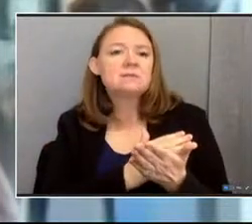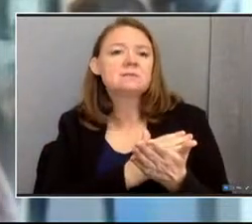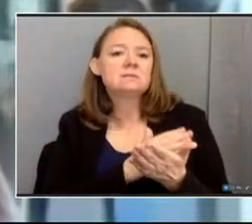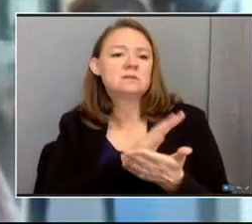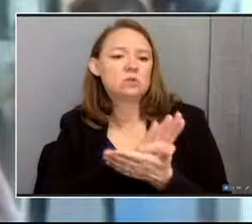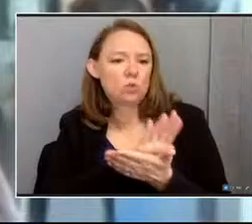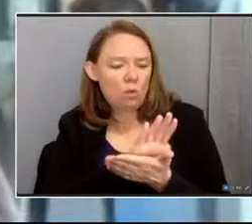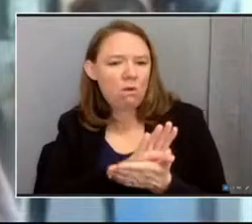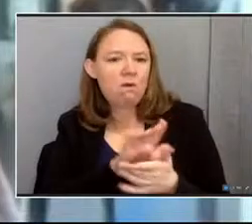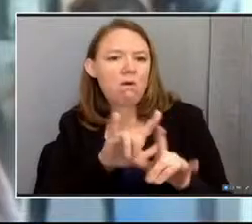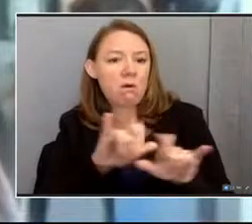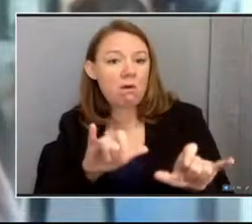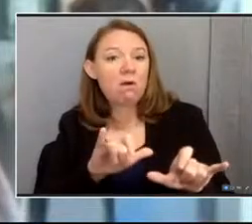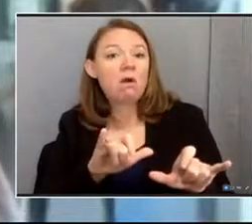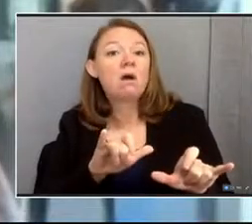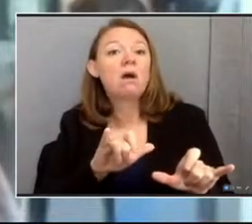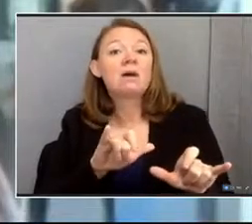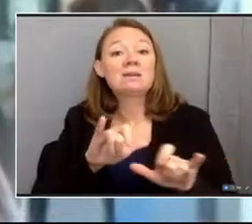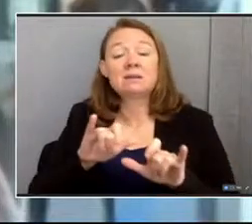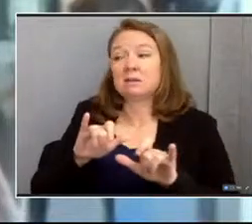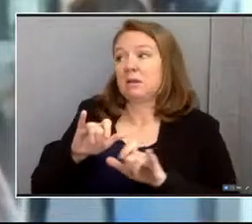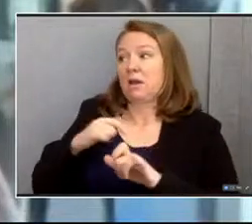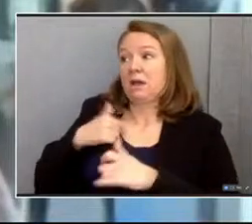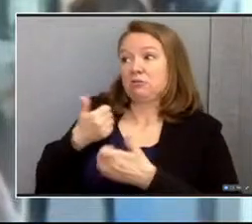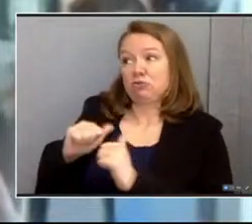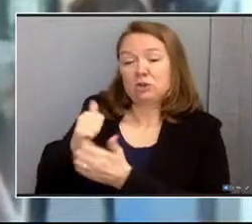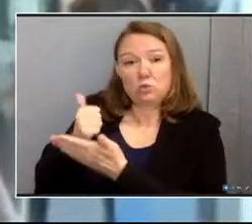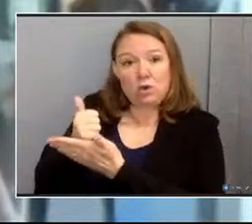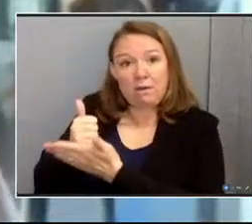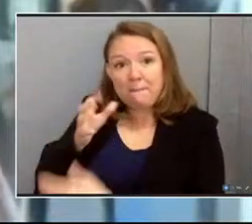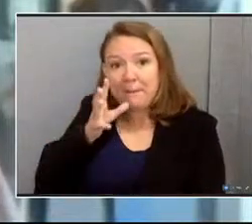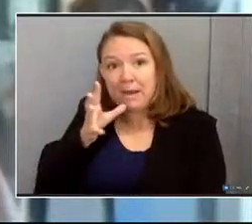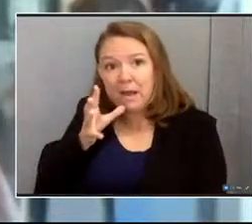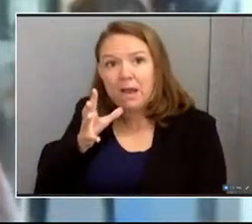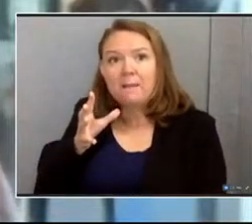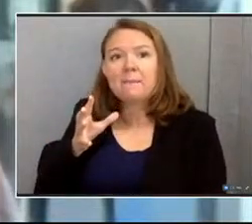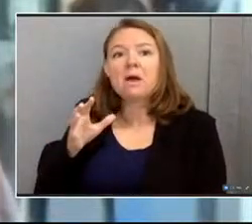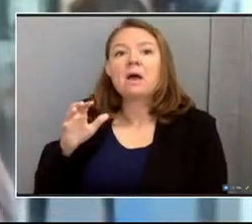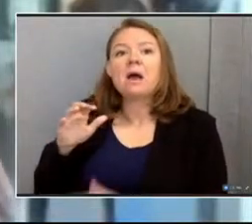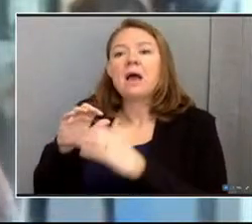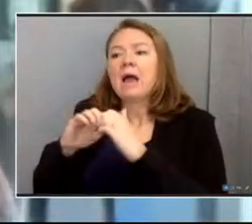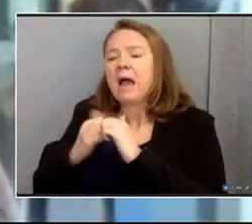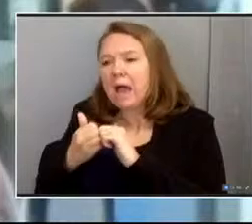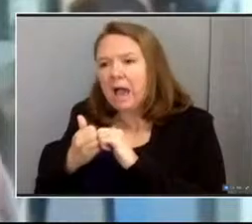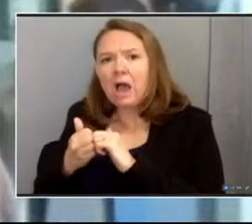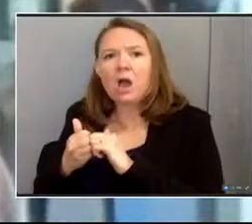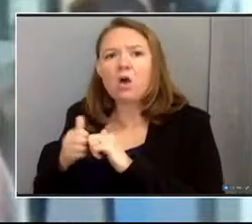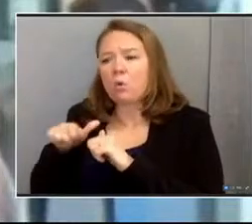mother in every way possible by taking in laundry and scrubbing stairs and anything that could be